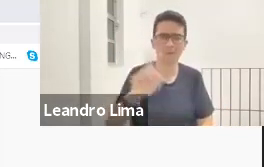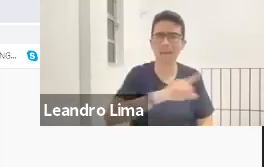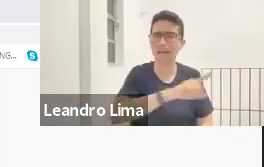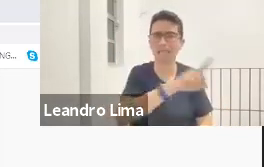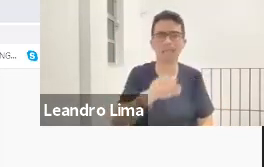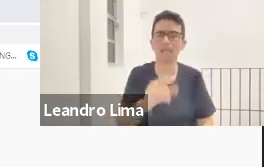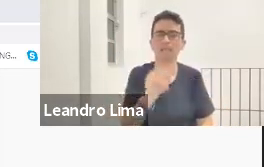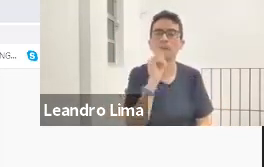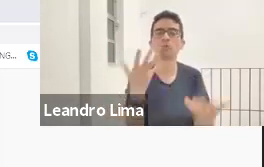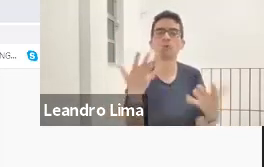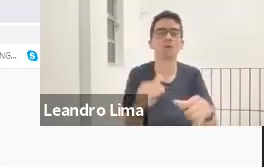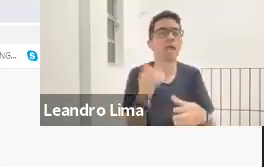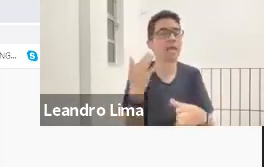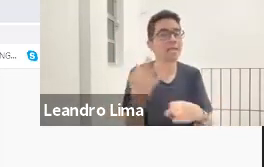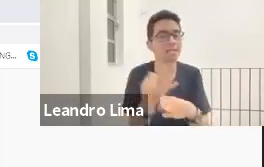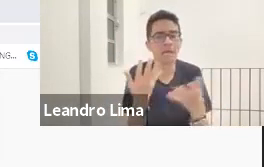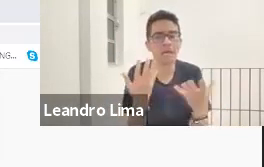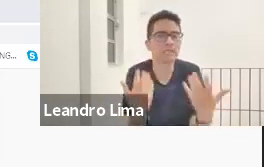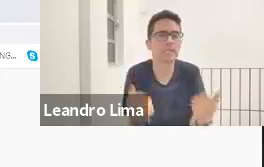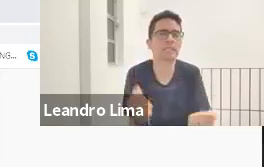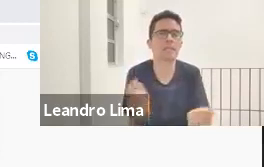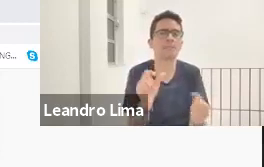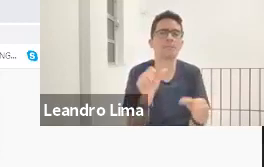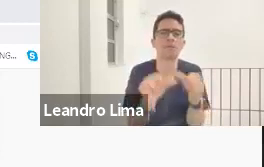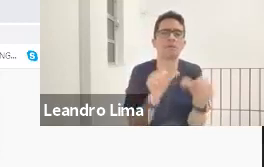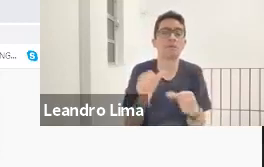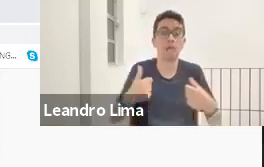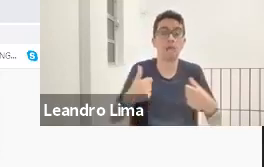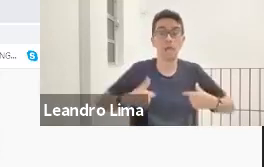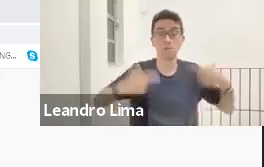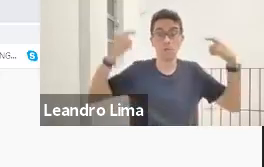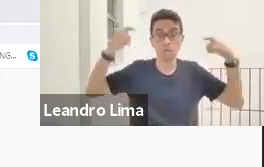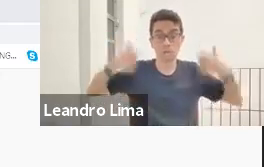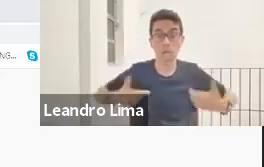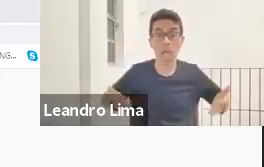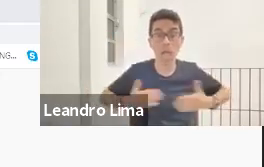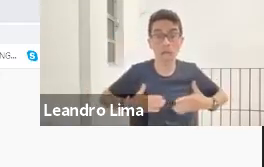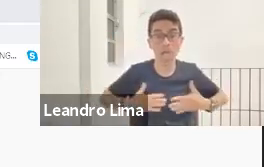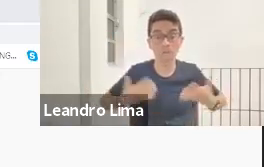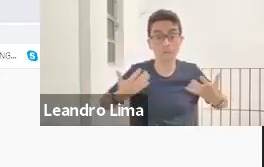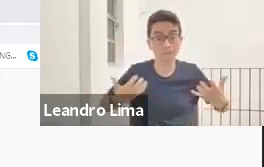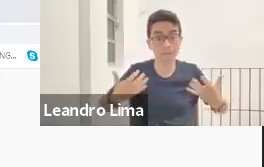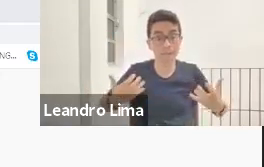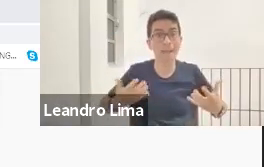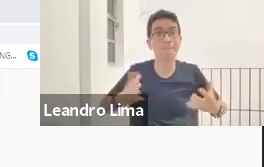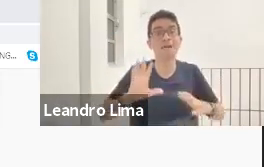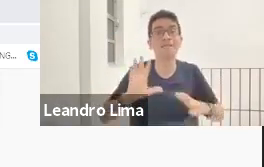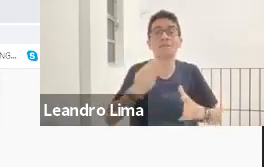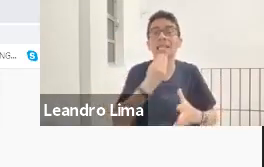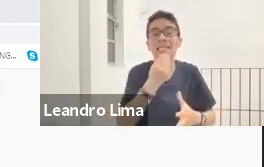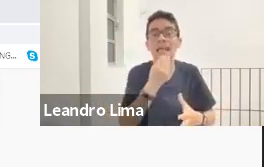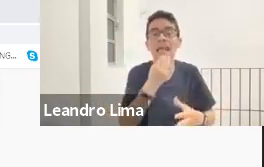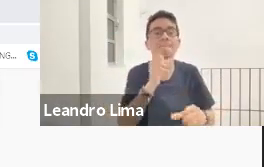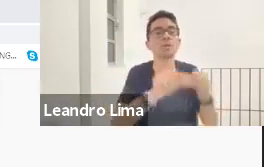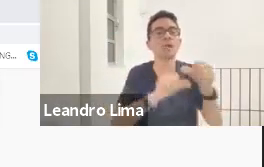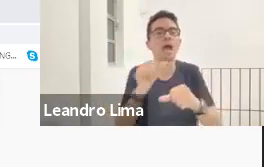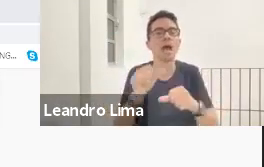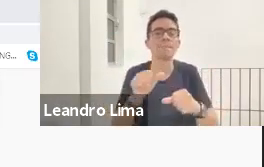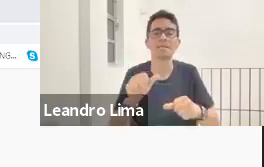was going to be a change agent. t and mostly what I did was getting and mostly what I did was getting trouble. I was a teacher, I was the